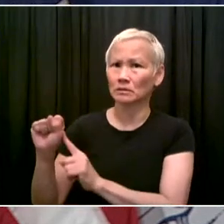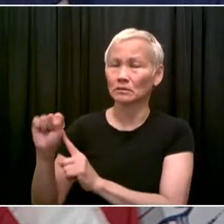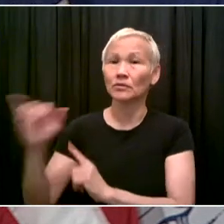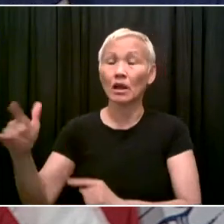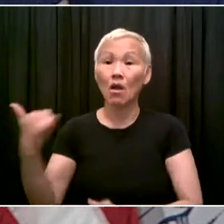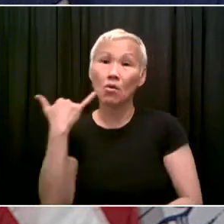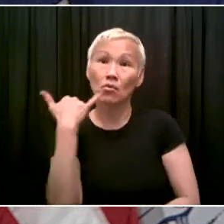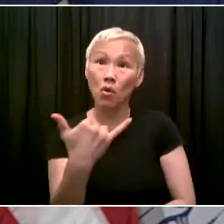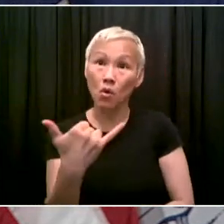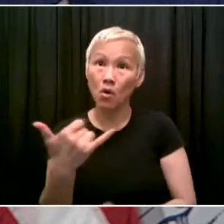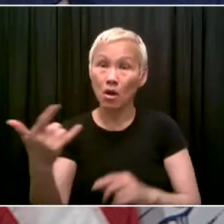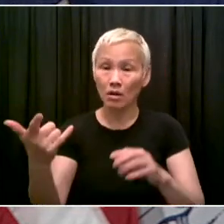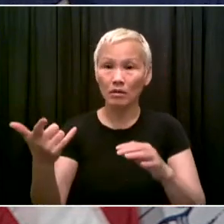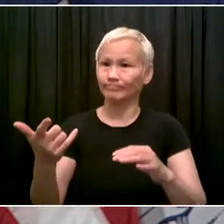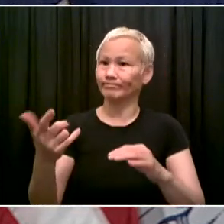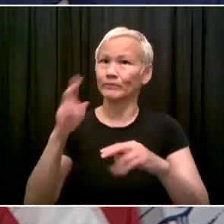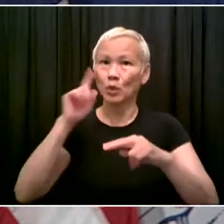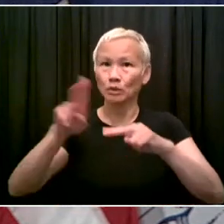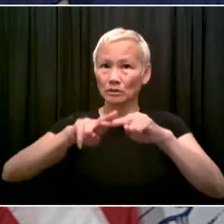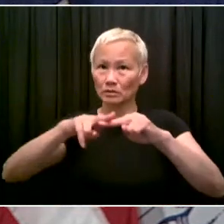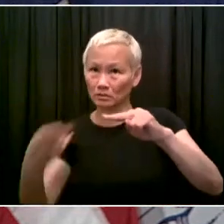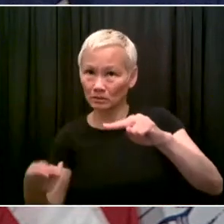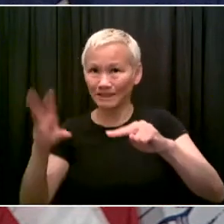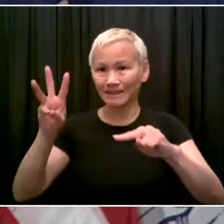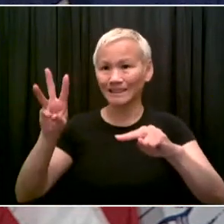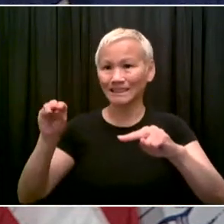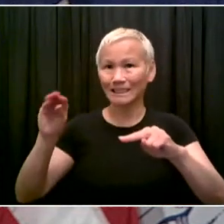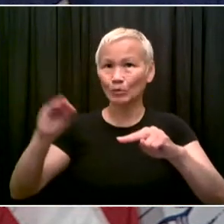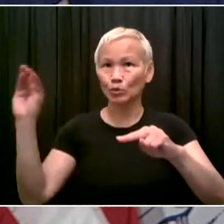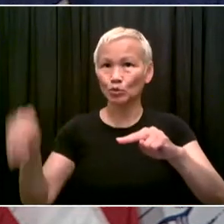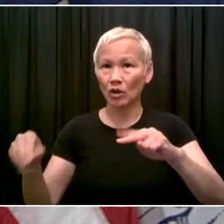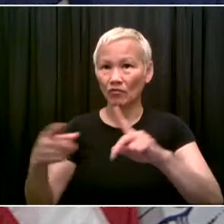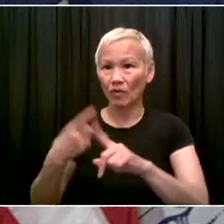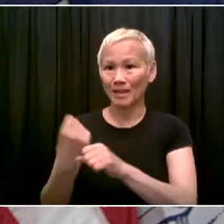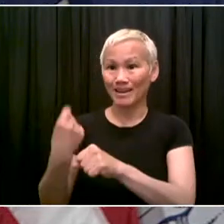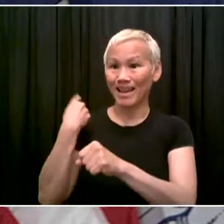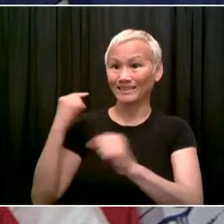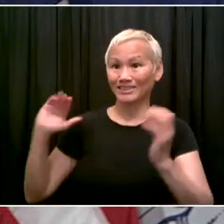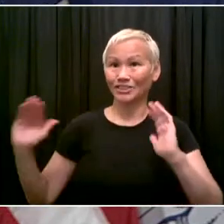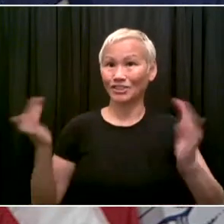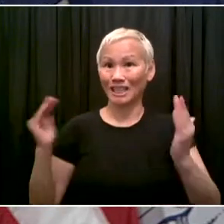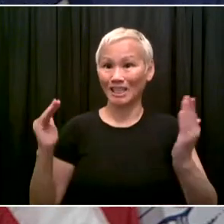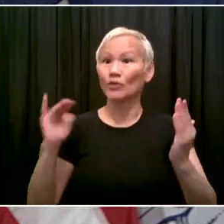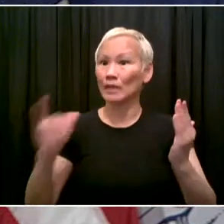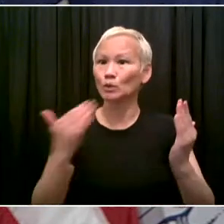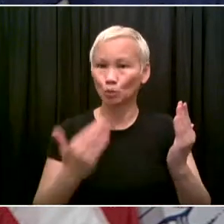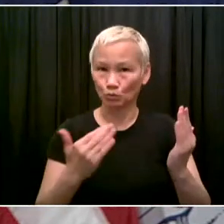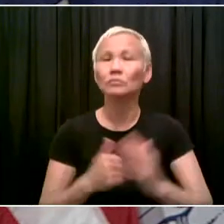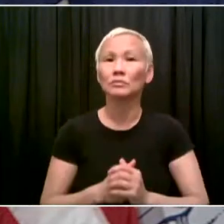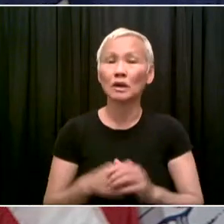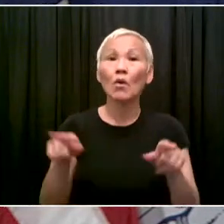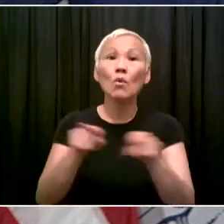ARE IMPROVED. WHEN YOU LOOK AT YEAR TO DATE, 311 CALLS DOWN